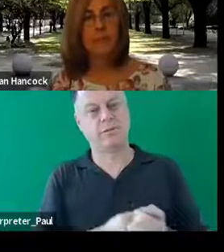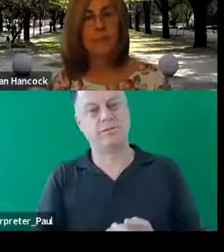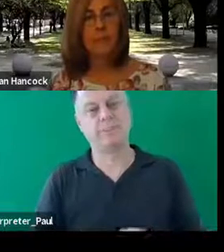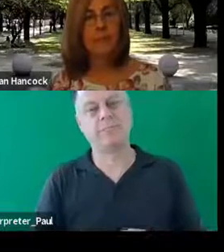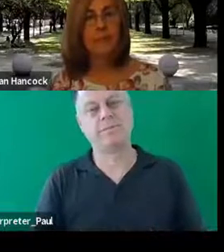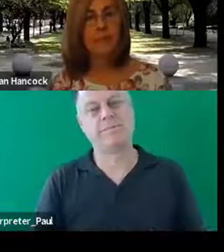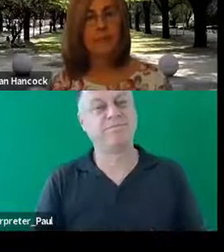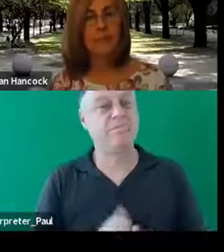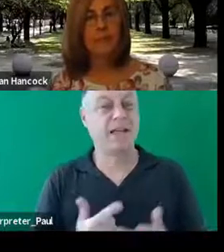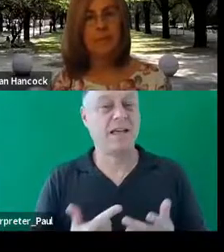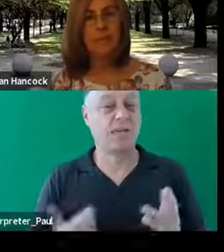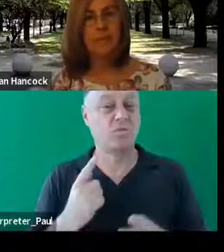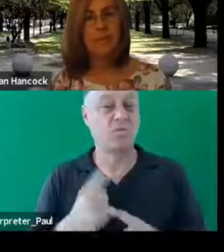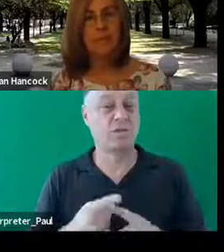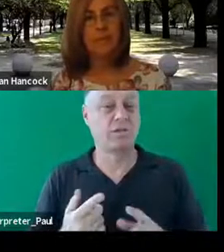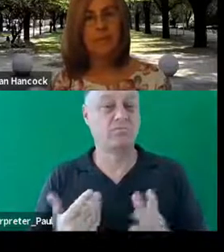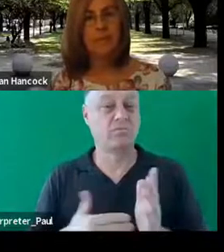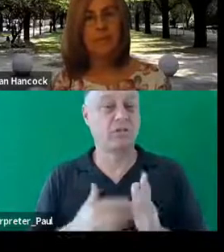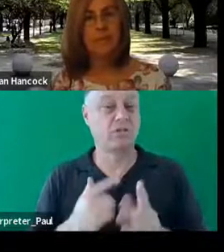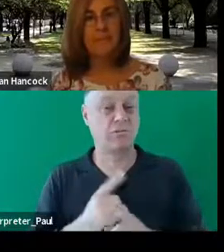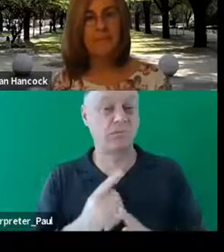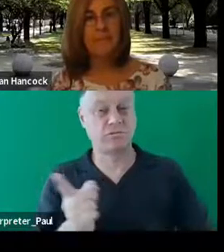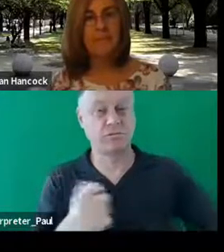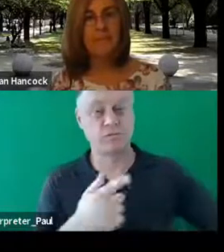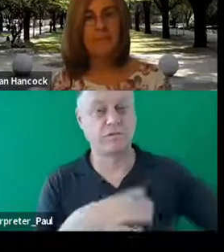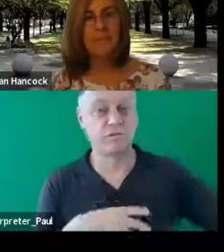know if anyone wants to quickly add something to that but that’s my strong perspective.